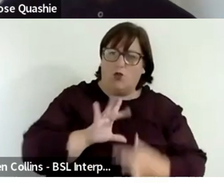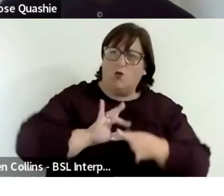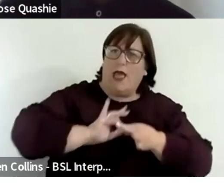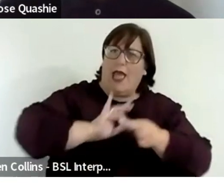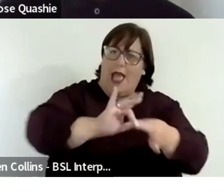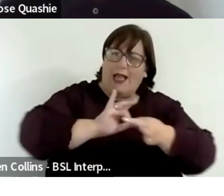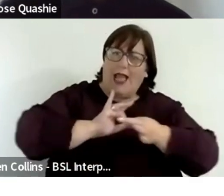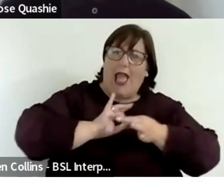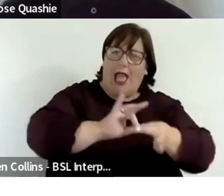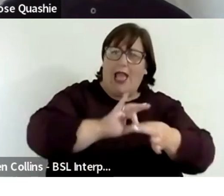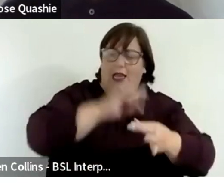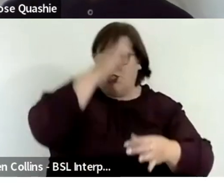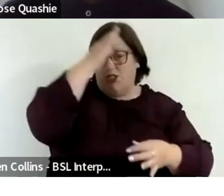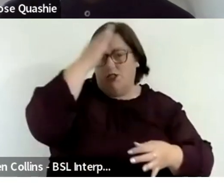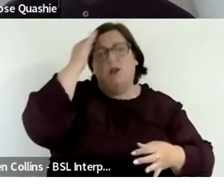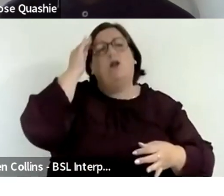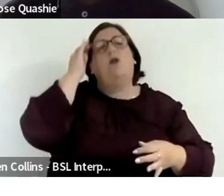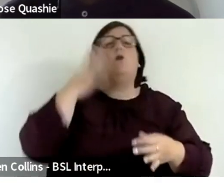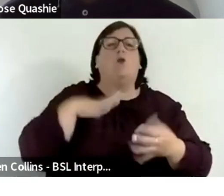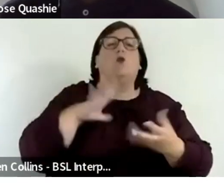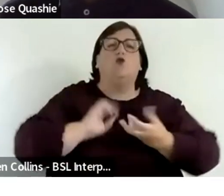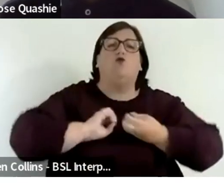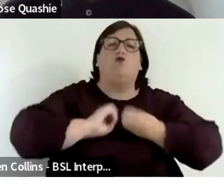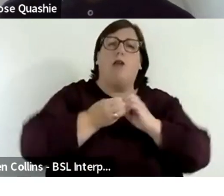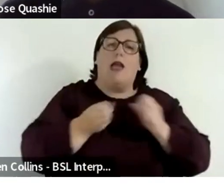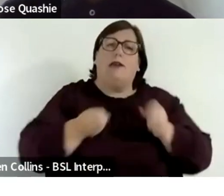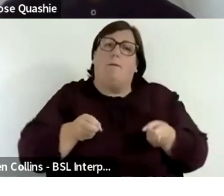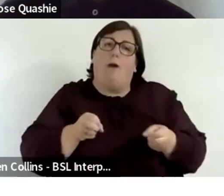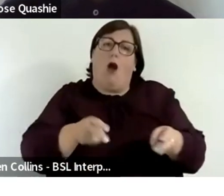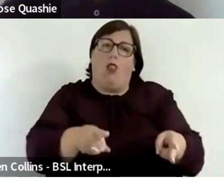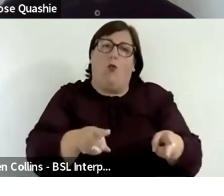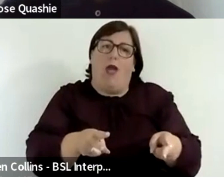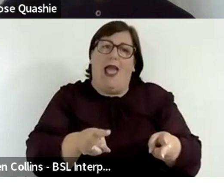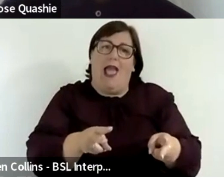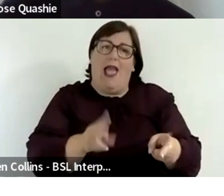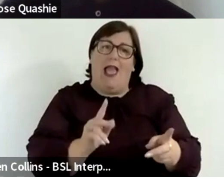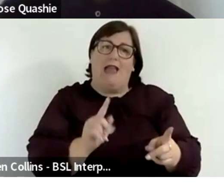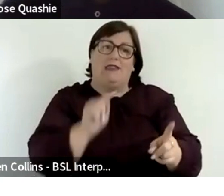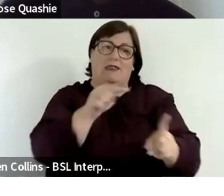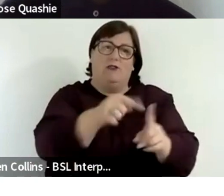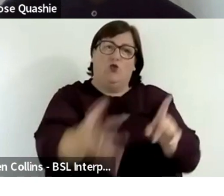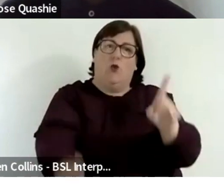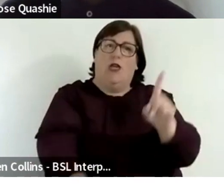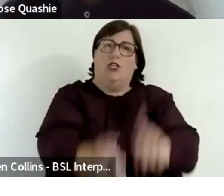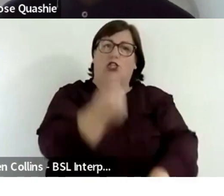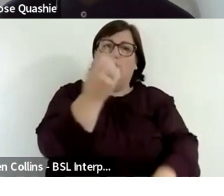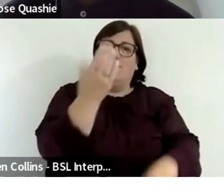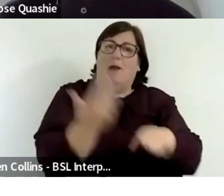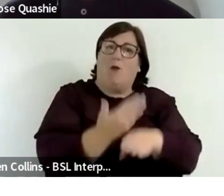employment, and also going back to what I said earlier, ensure that there is opportunity for progression and sustainability.